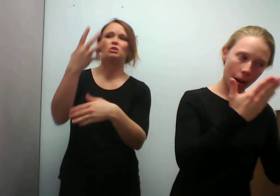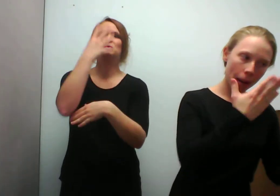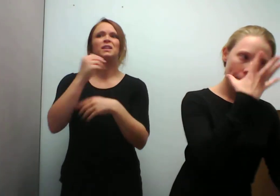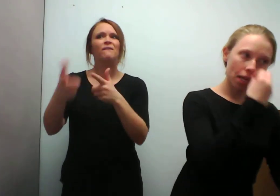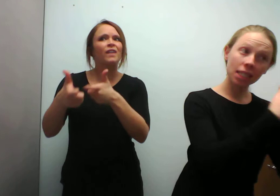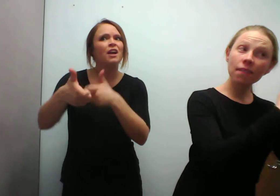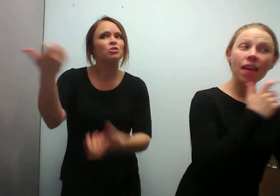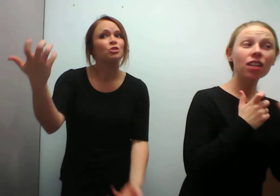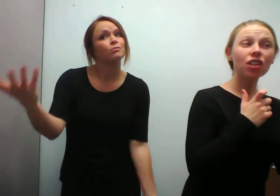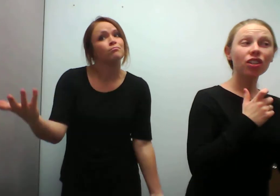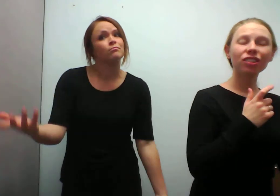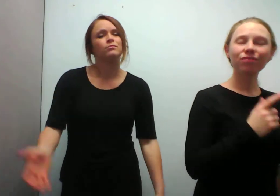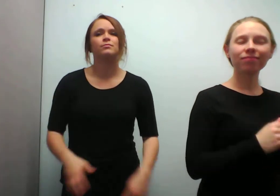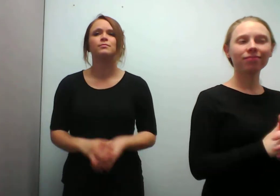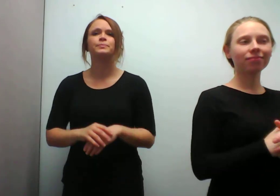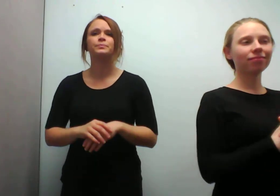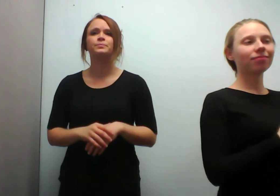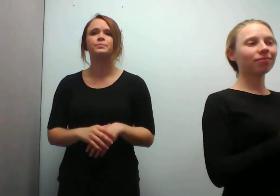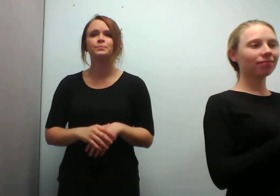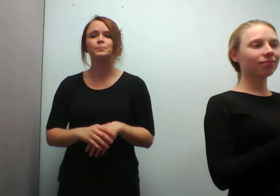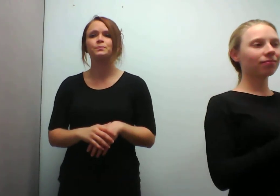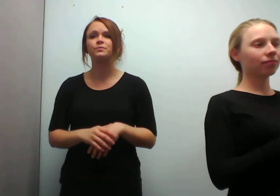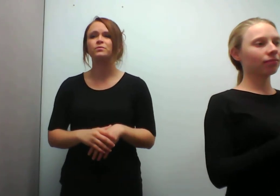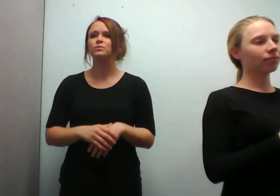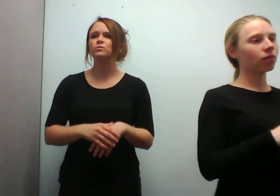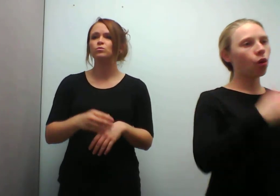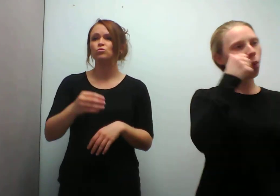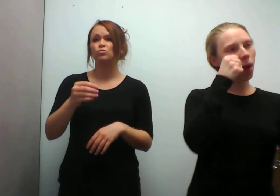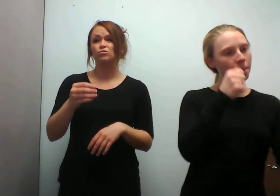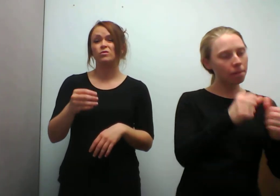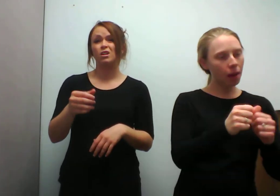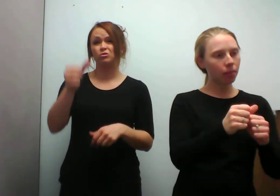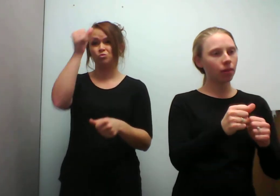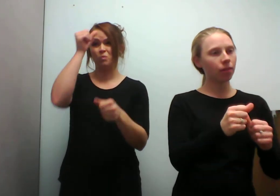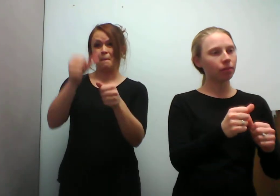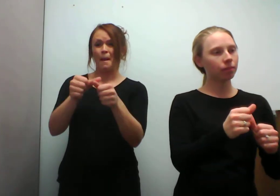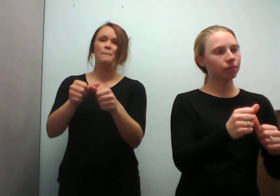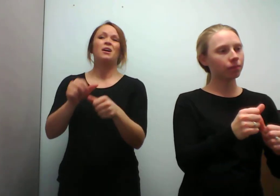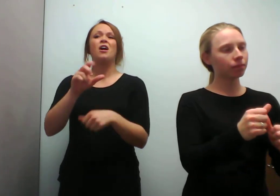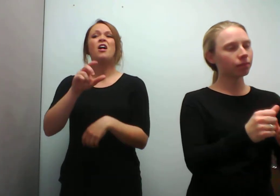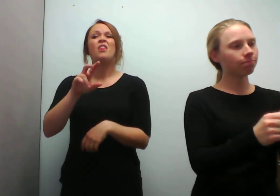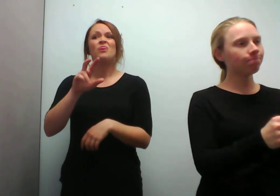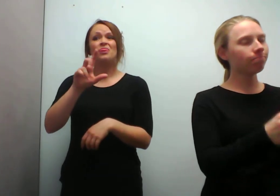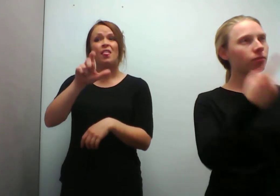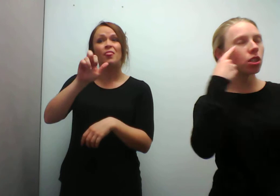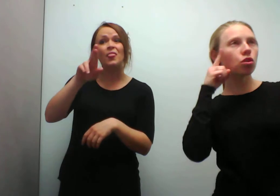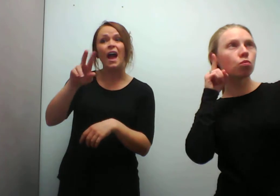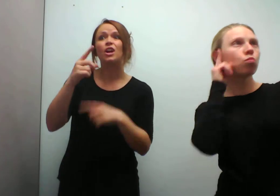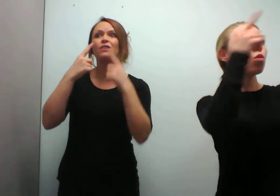Just remember you cant climb the ladder of success with your hands in your pockets